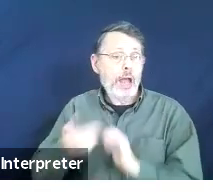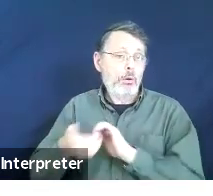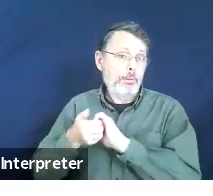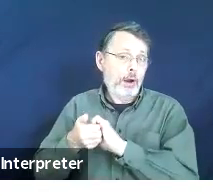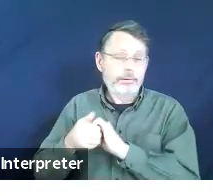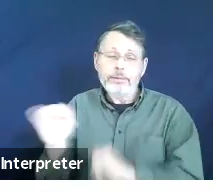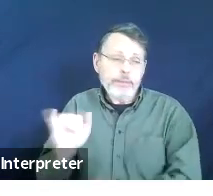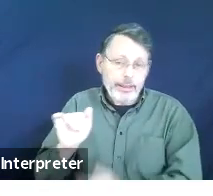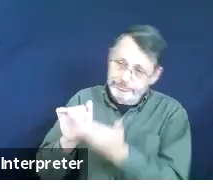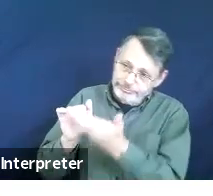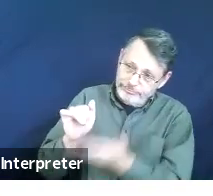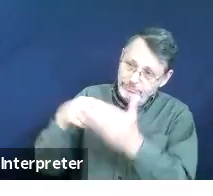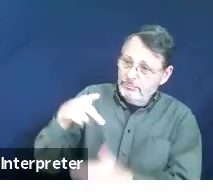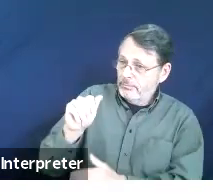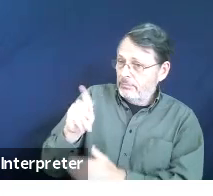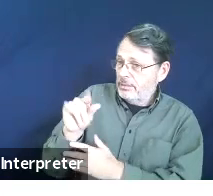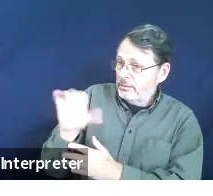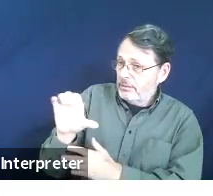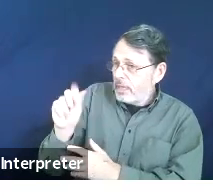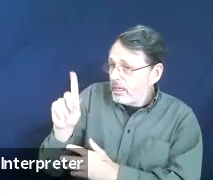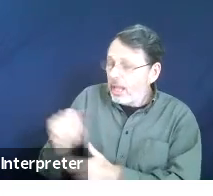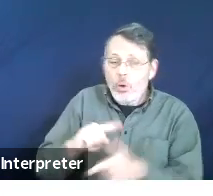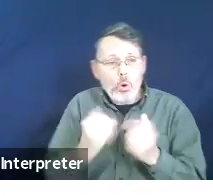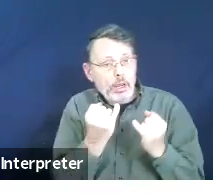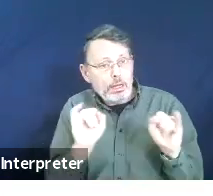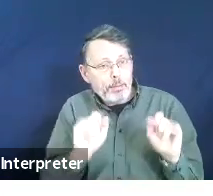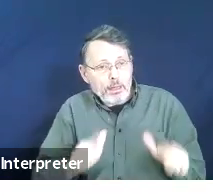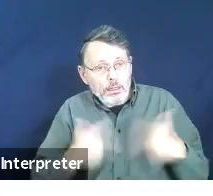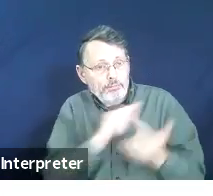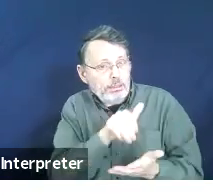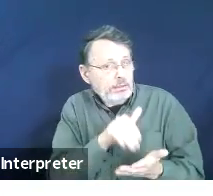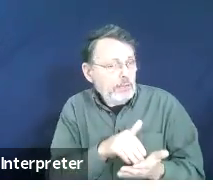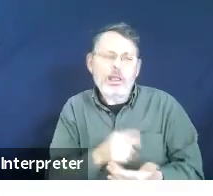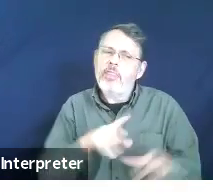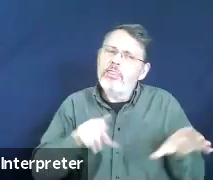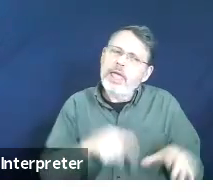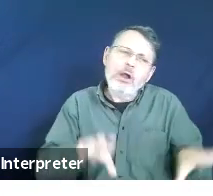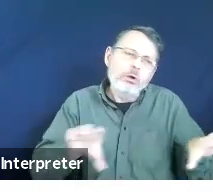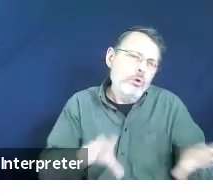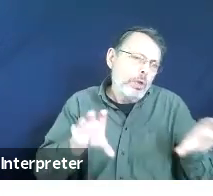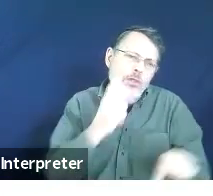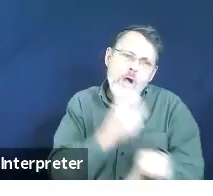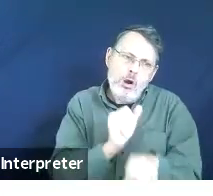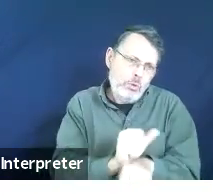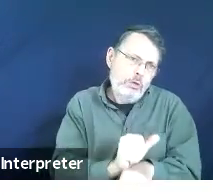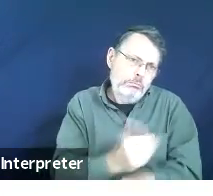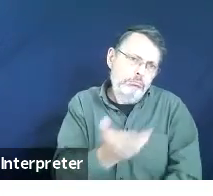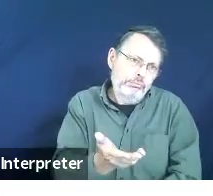ADA and Independent Living Centers who really are out there doing the hard work. Providing input